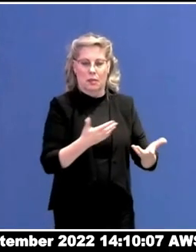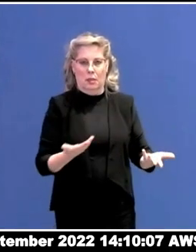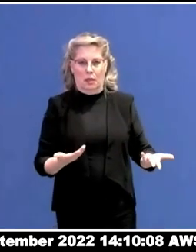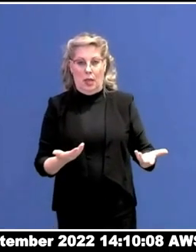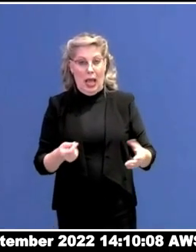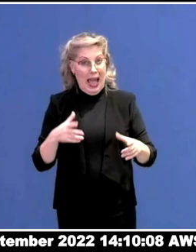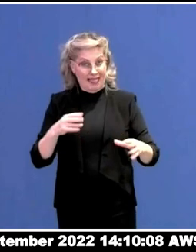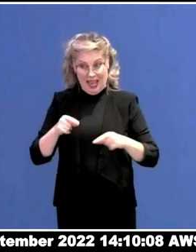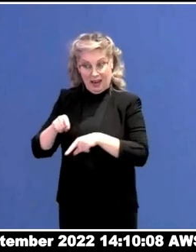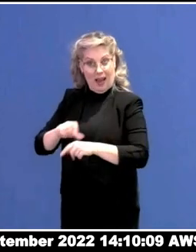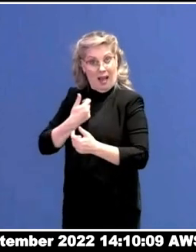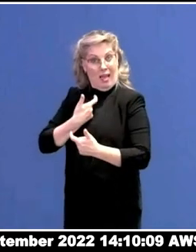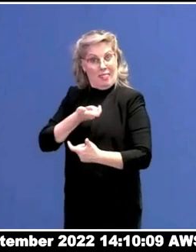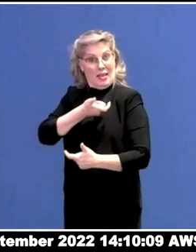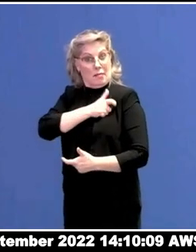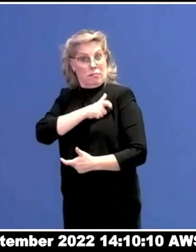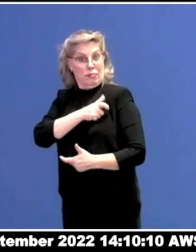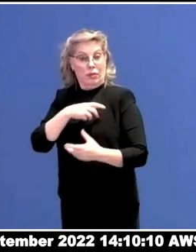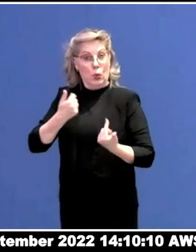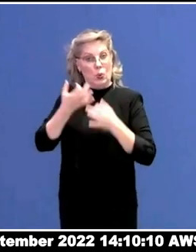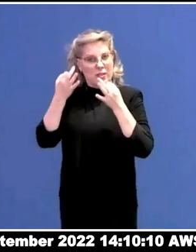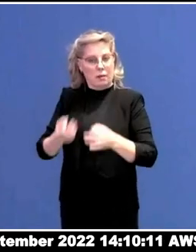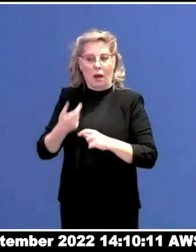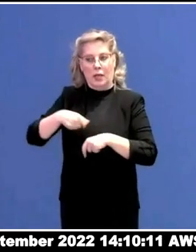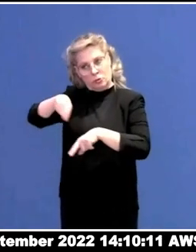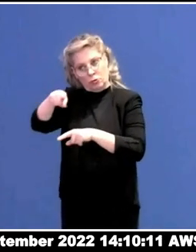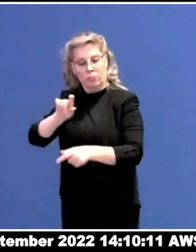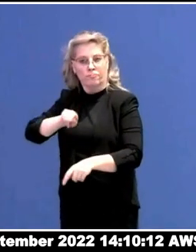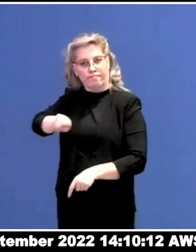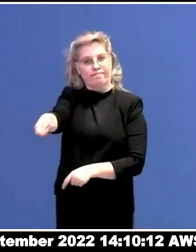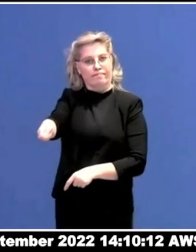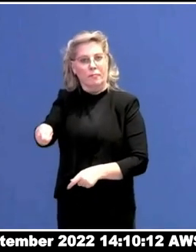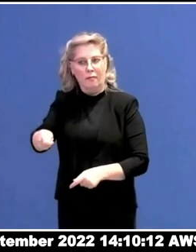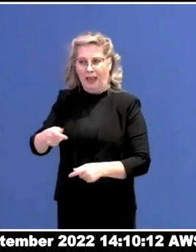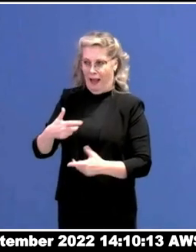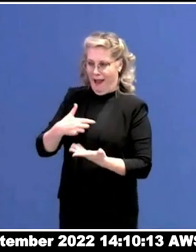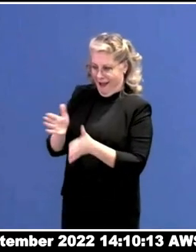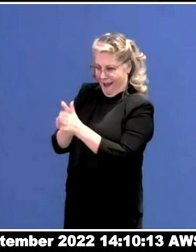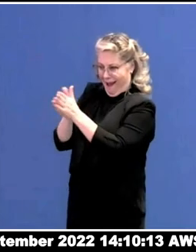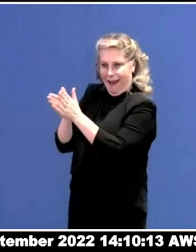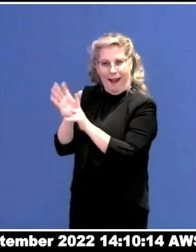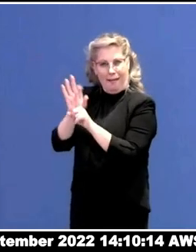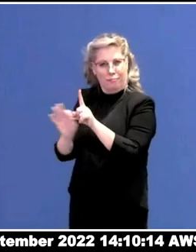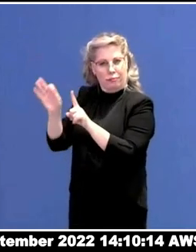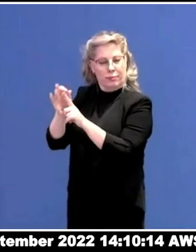I would just second that and to say that the Royal Commission really has a unique opportunity.